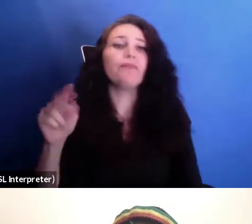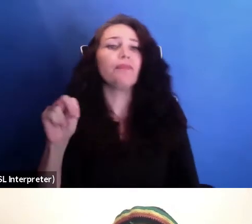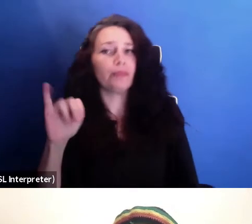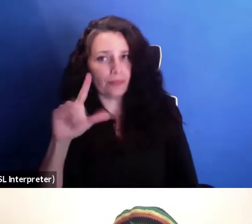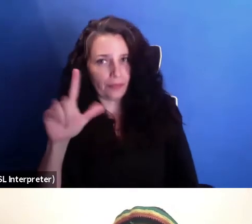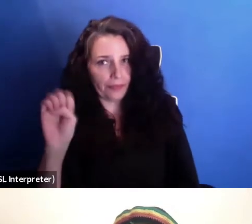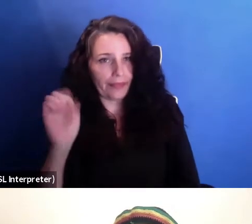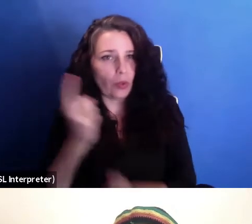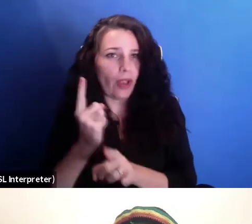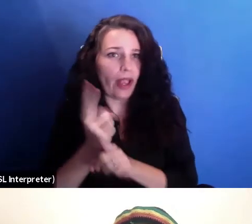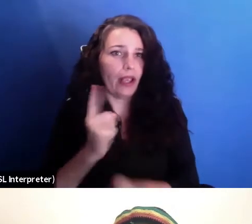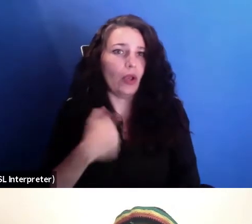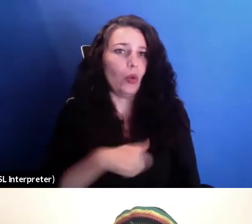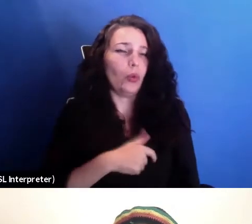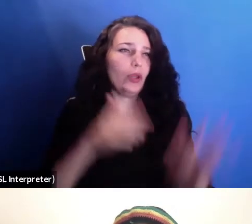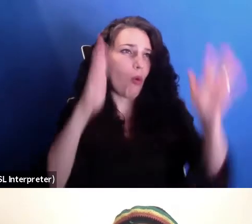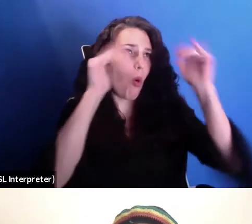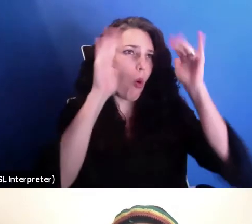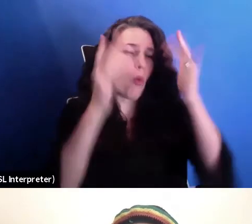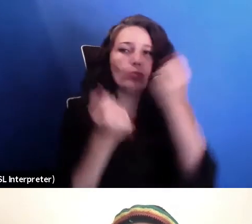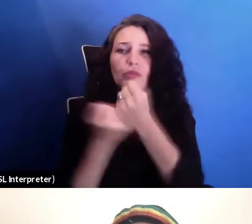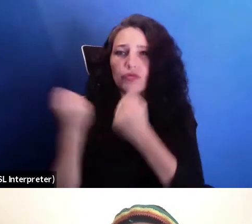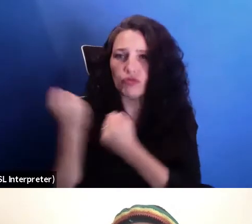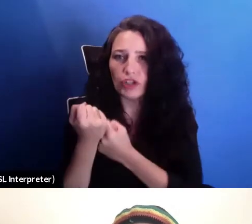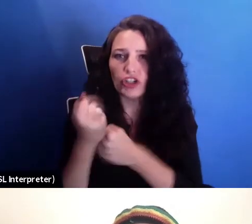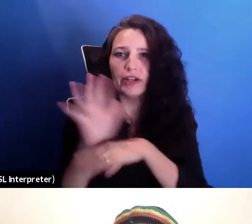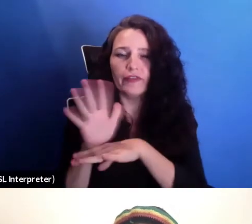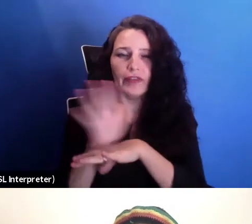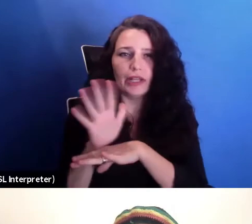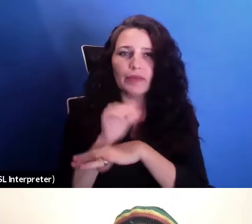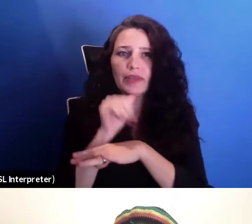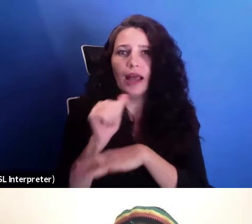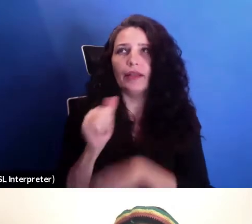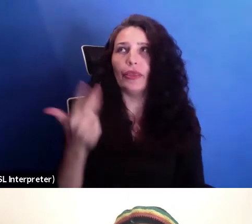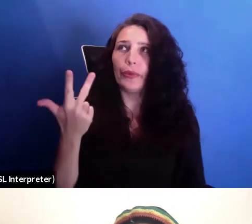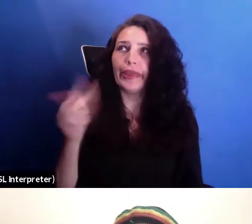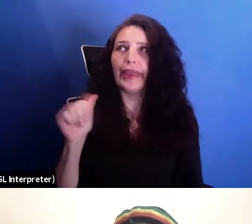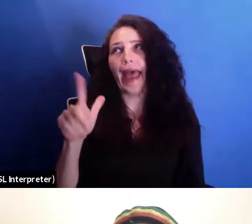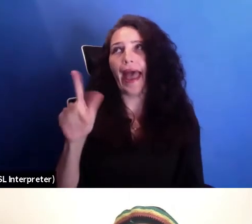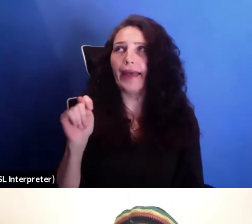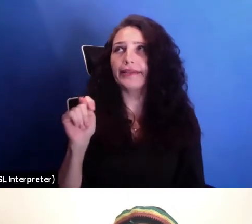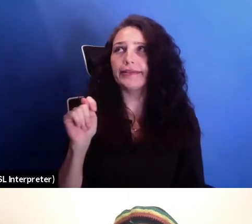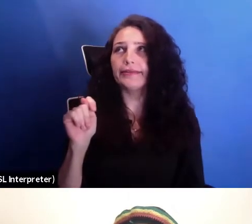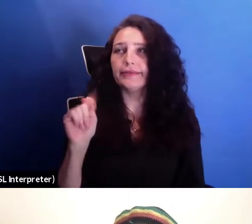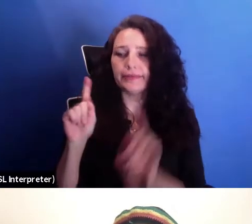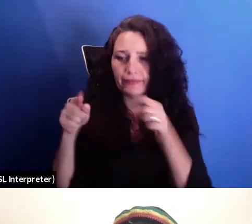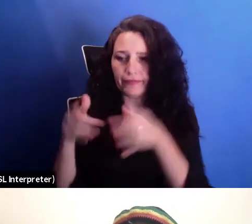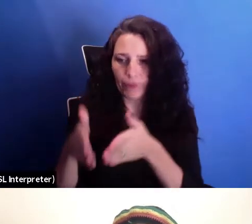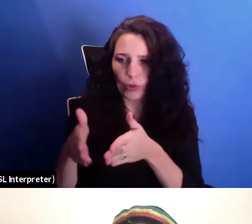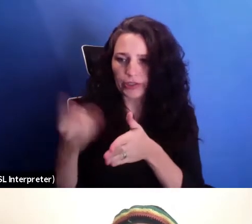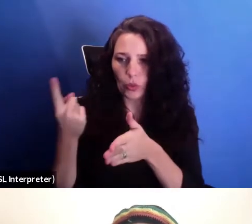was not gonna be a three act structure, focused on one character, but would really be like